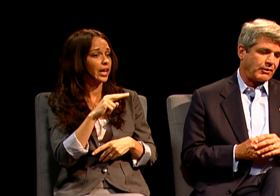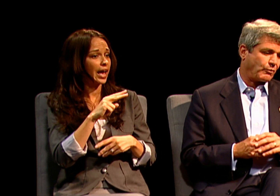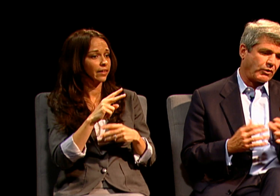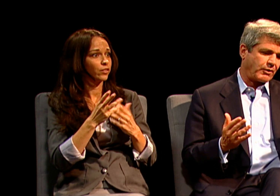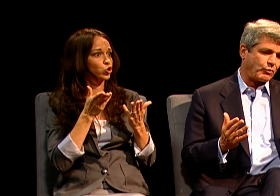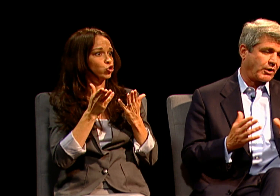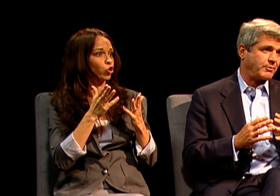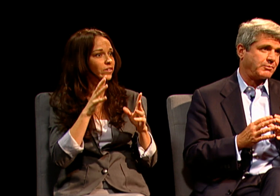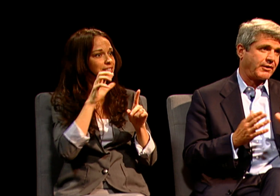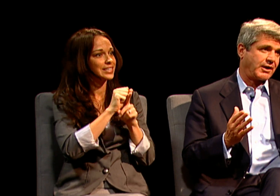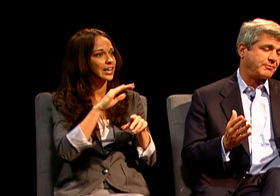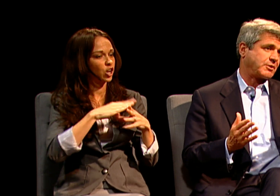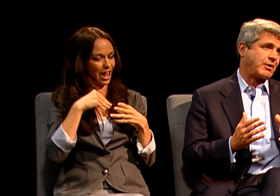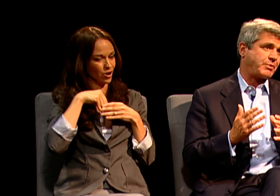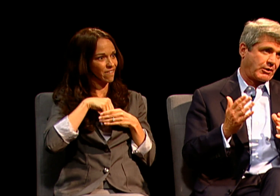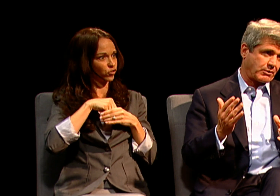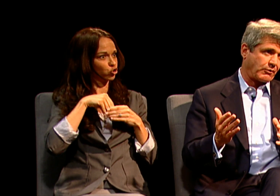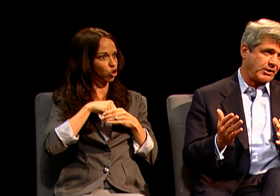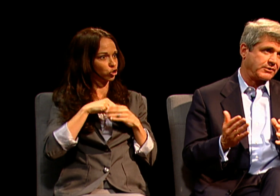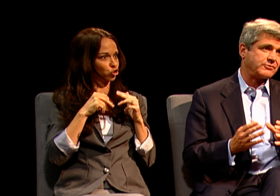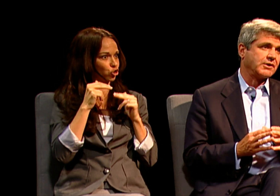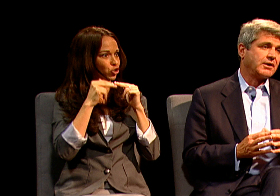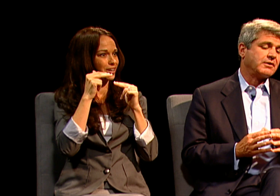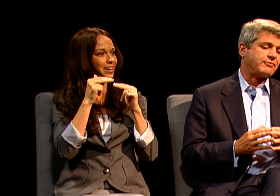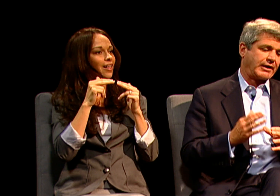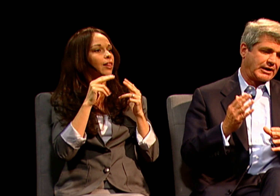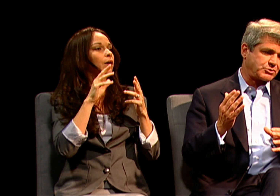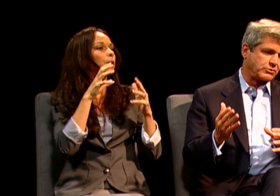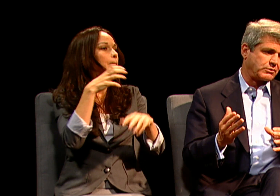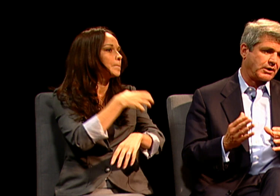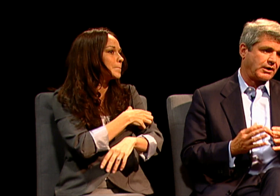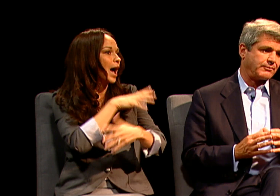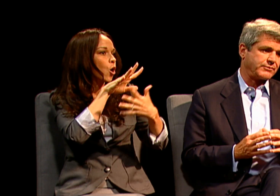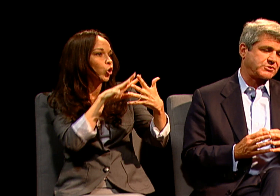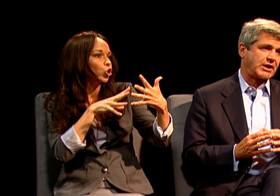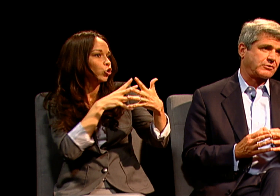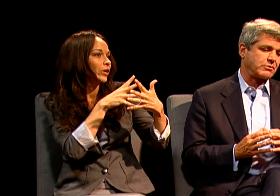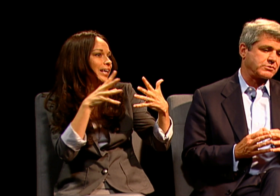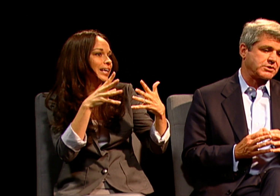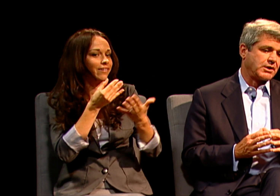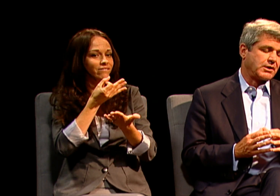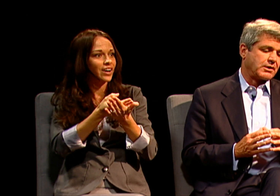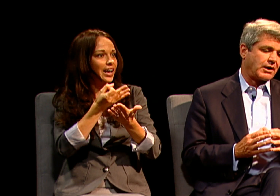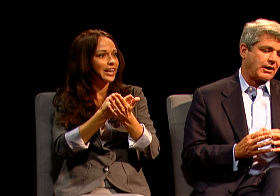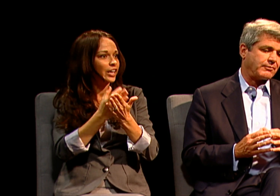UH, AND WHAT I MEAN BY THAT, I'M TALKING ABOUT POWER GRIDS, FINANCIAL SECTORS,